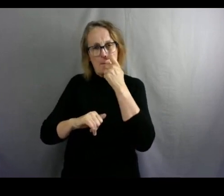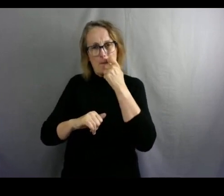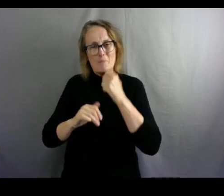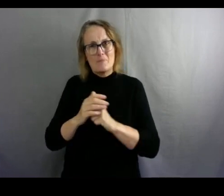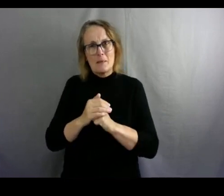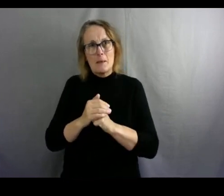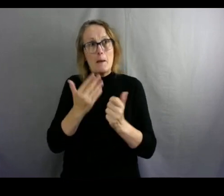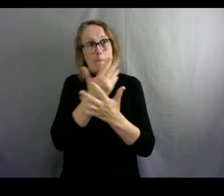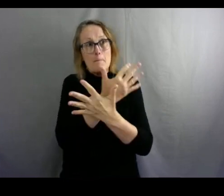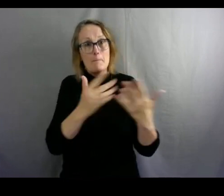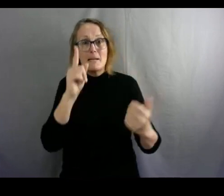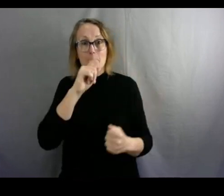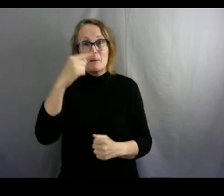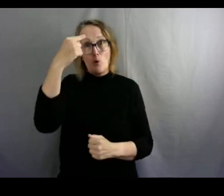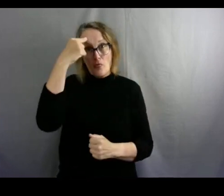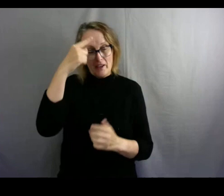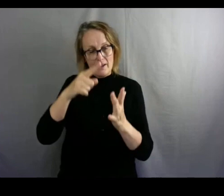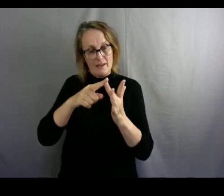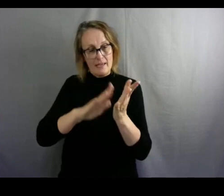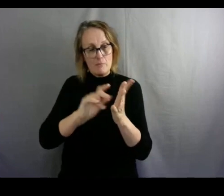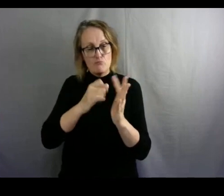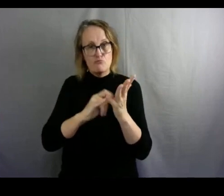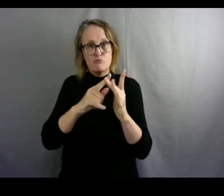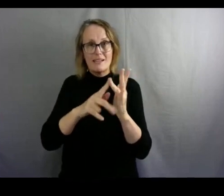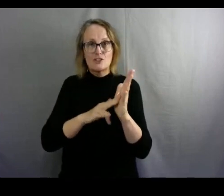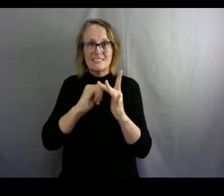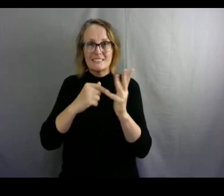didn't bring enough ideas in the paintings.